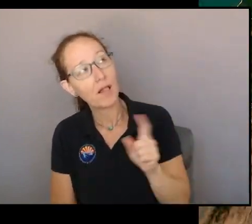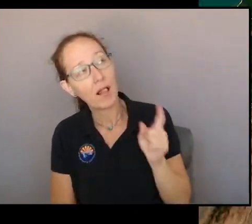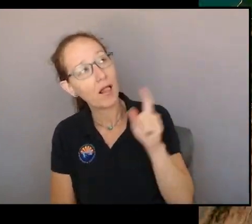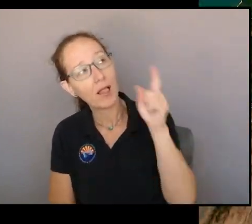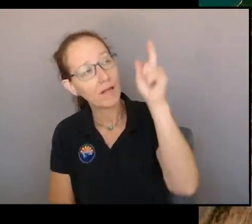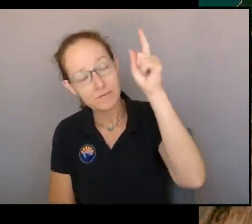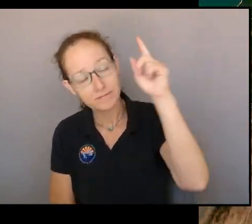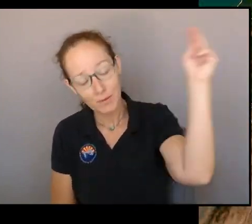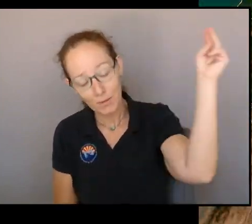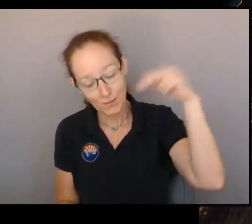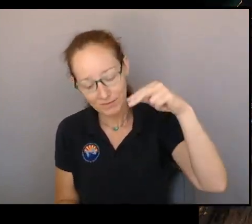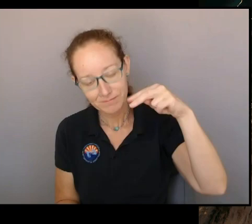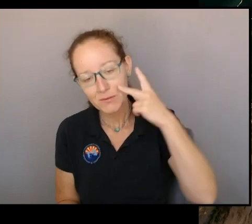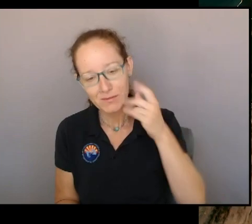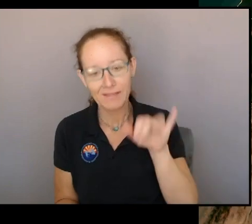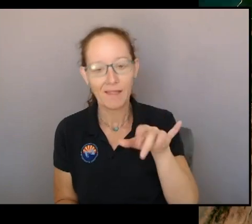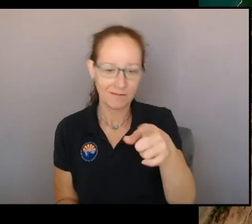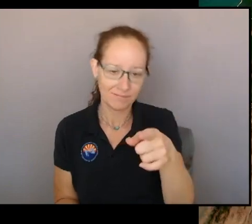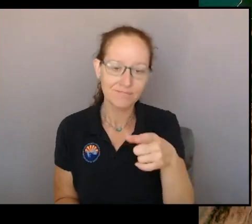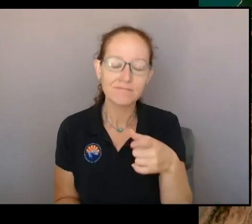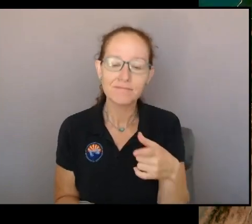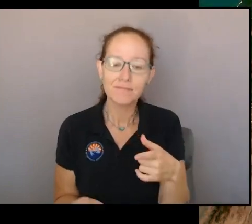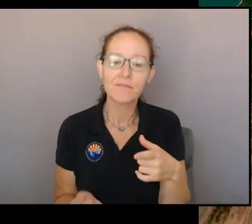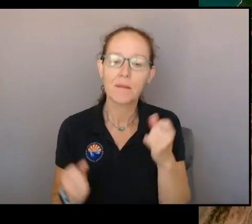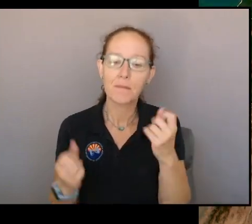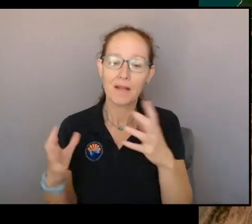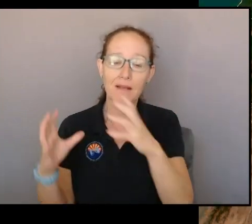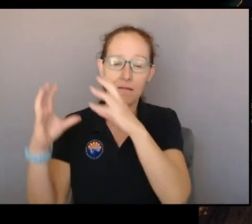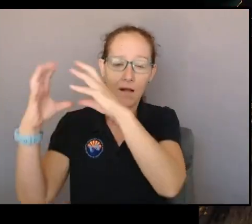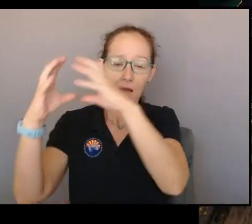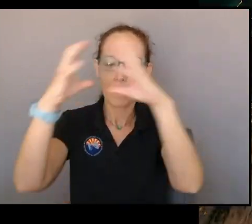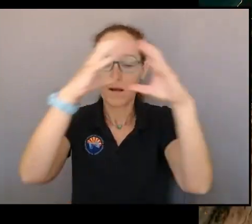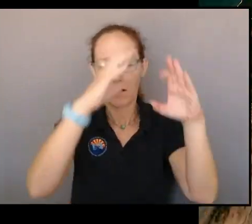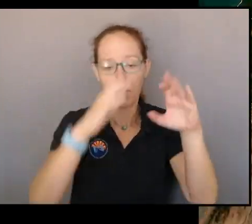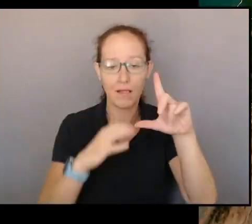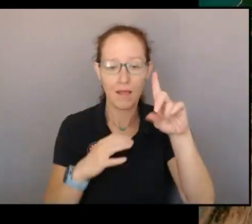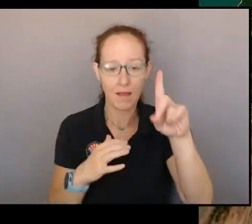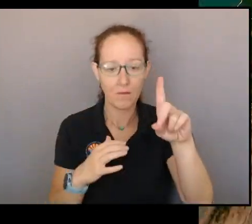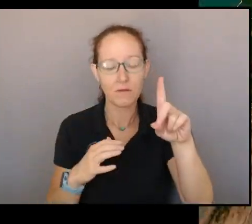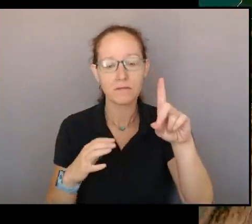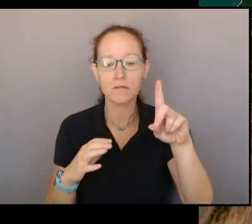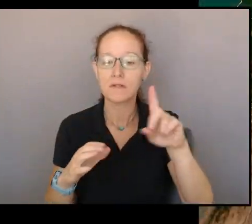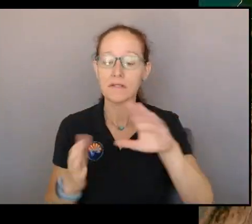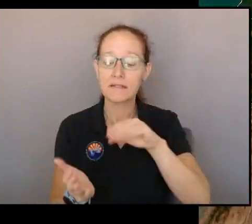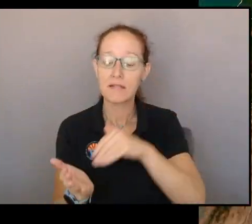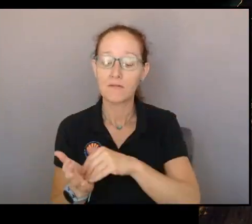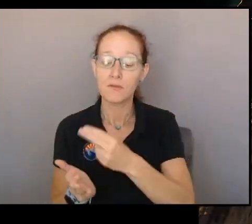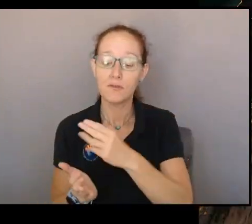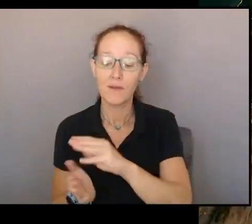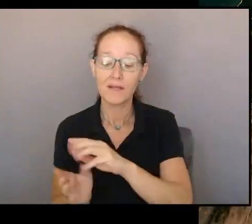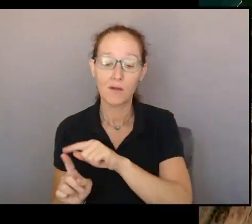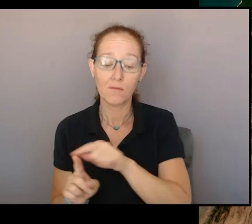You can see plenty of clouds stretching across Central and Western New Mexico and pushing right through our area. So